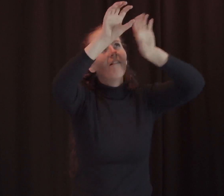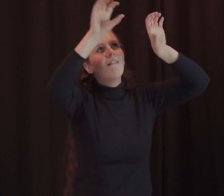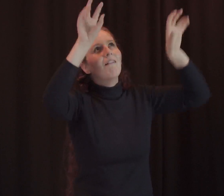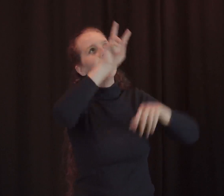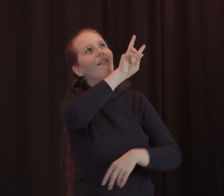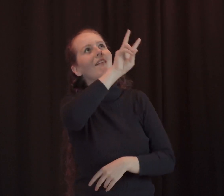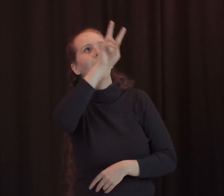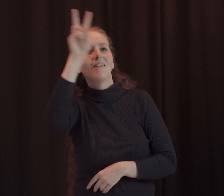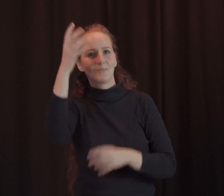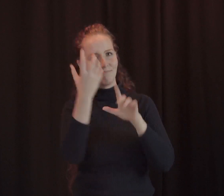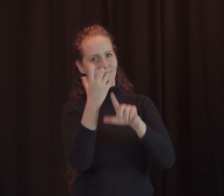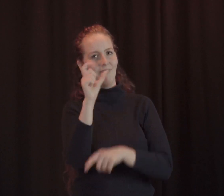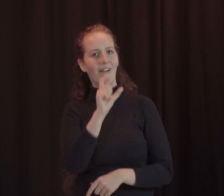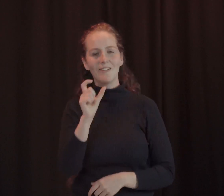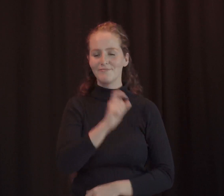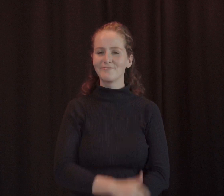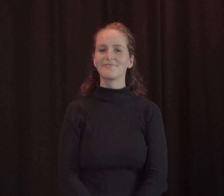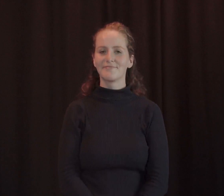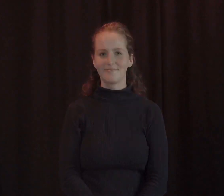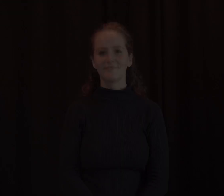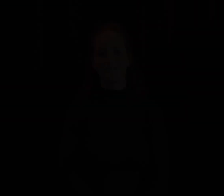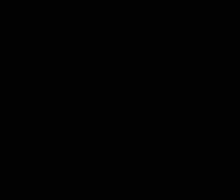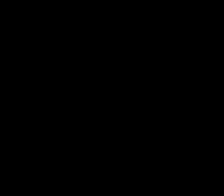animals and objects because of this colour contrast.